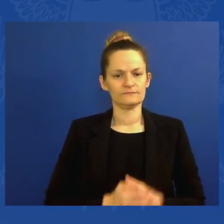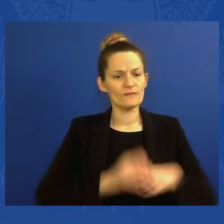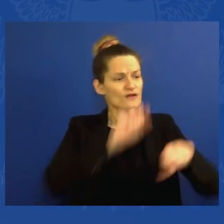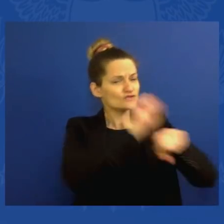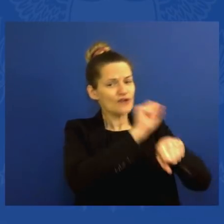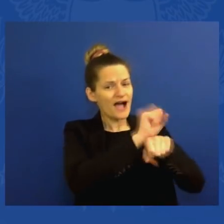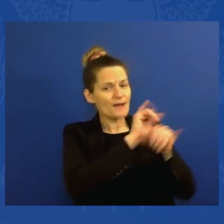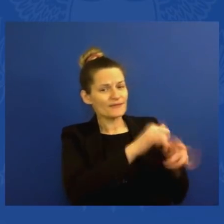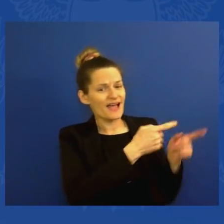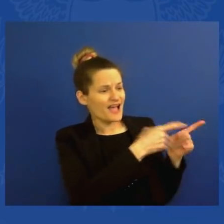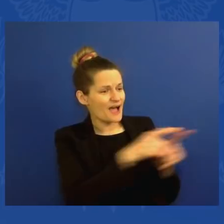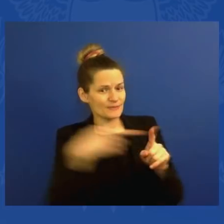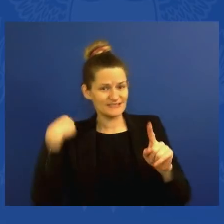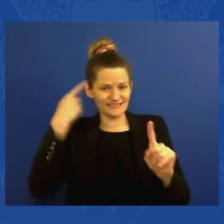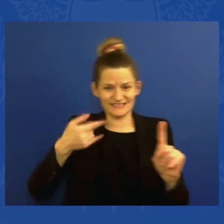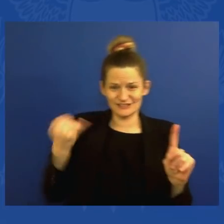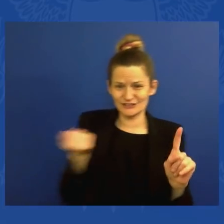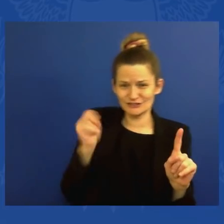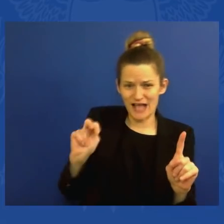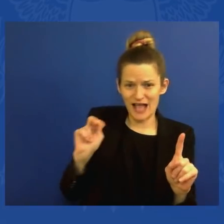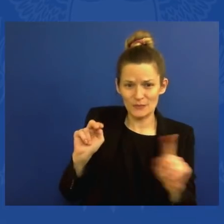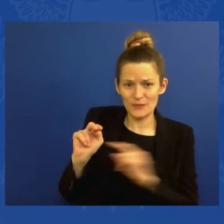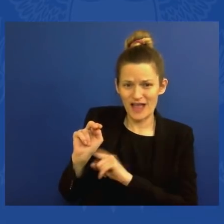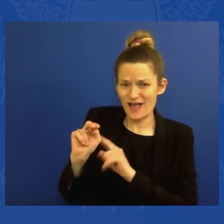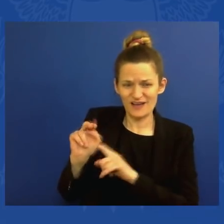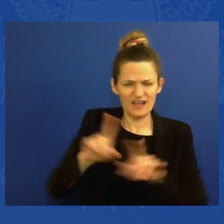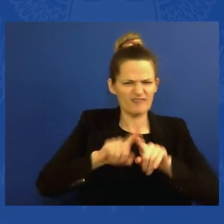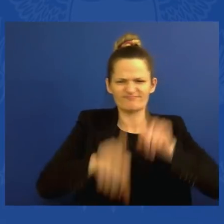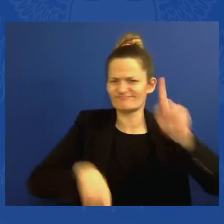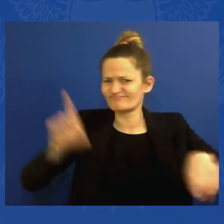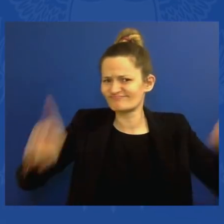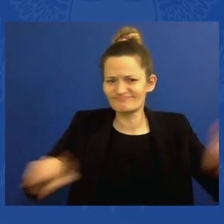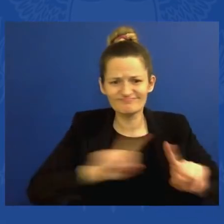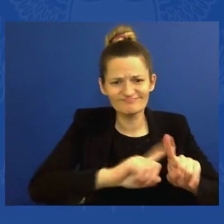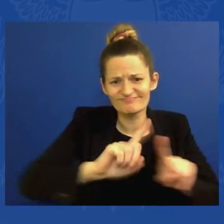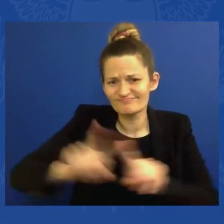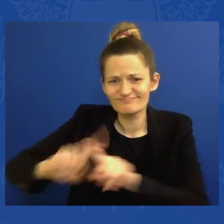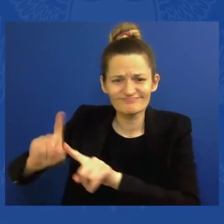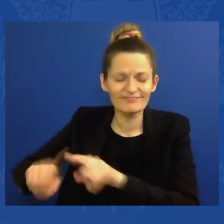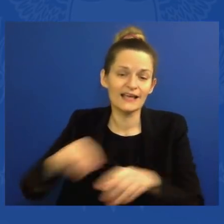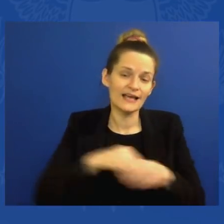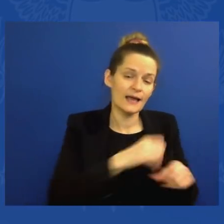to leisure and hospitality. The decline in the unemployment rate was broad based as well.